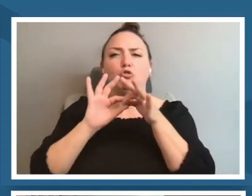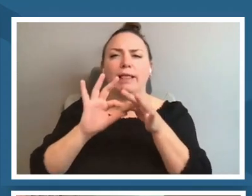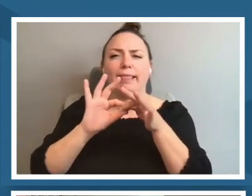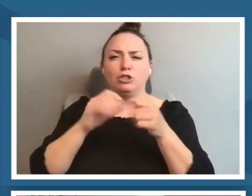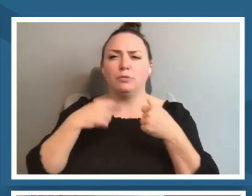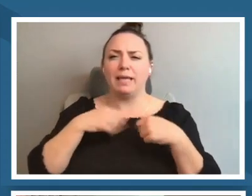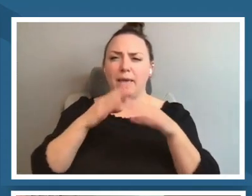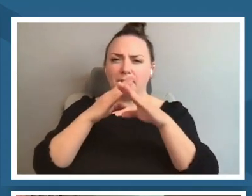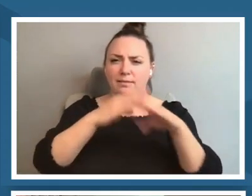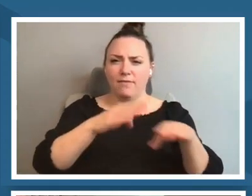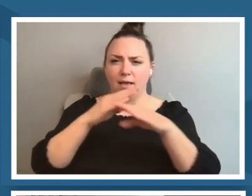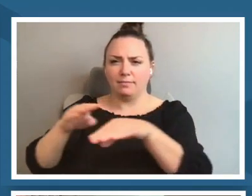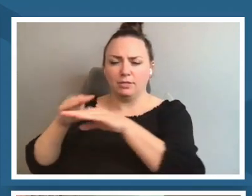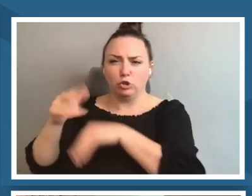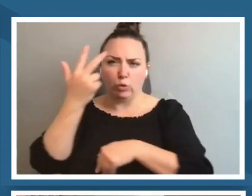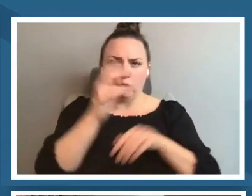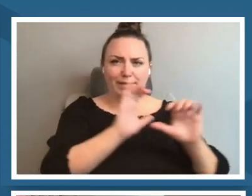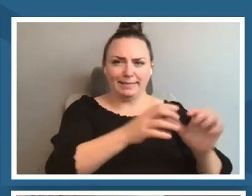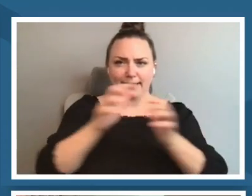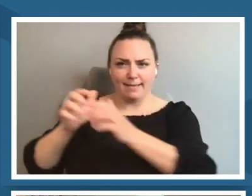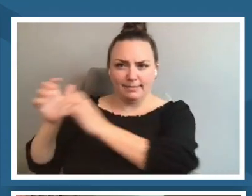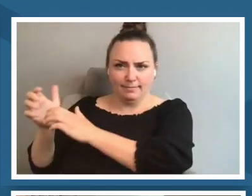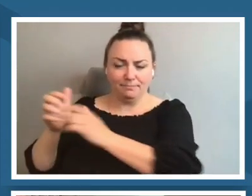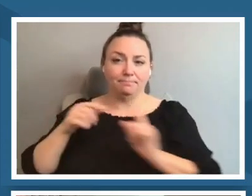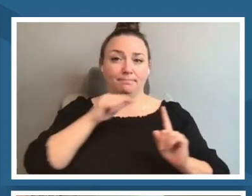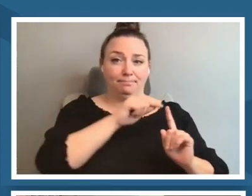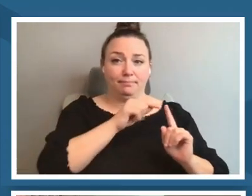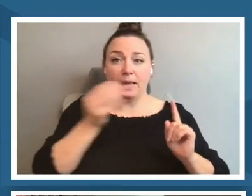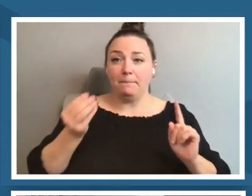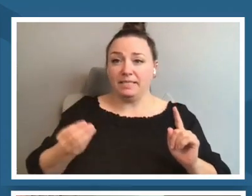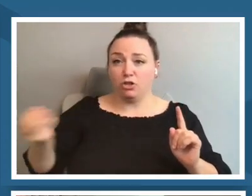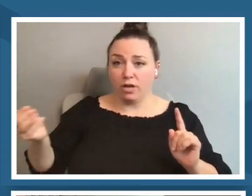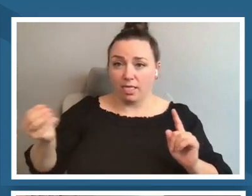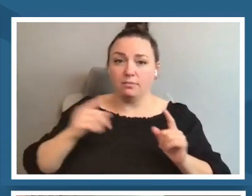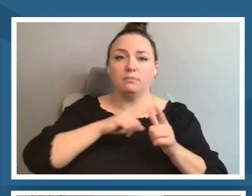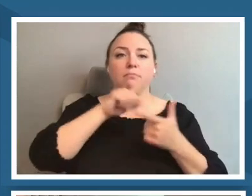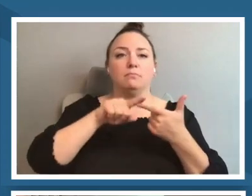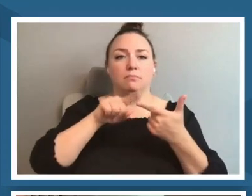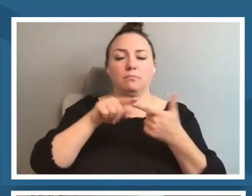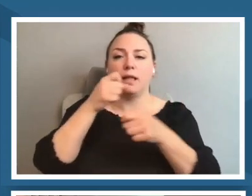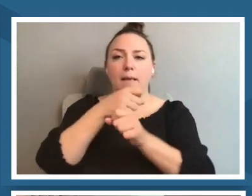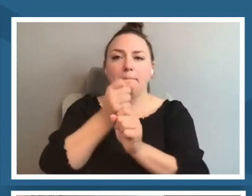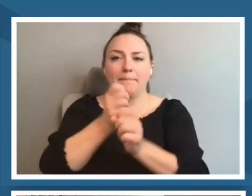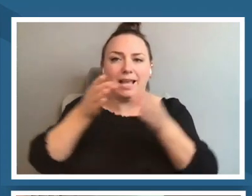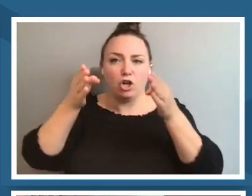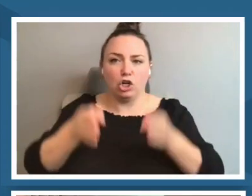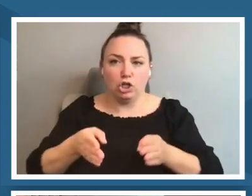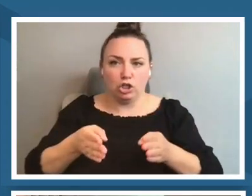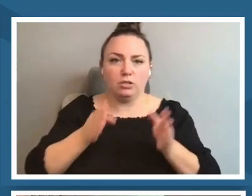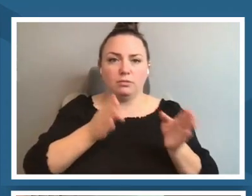one is thinking about materials one is think about makers and then one